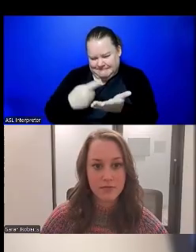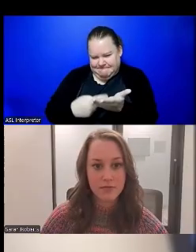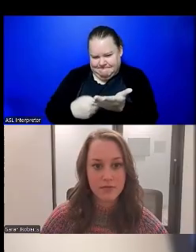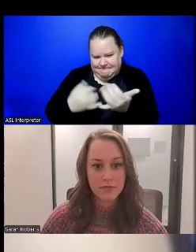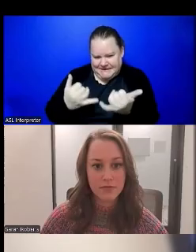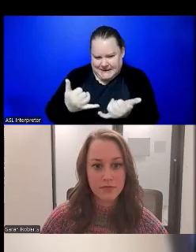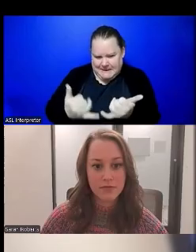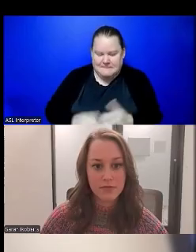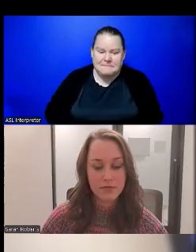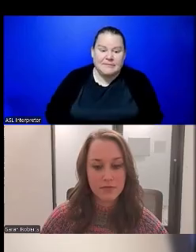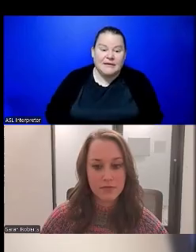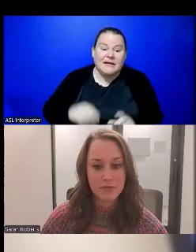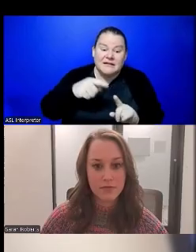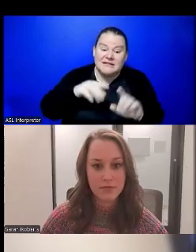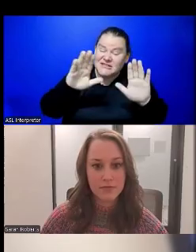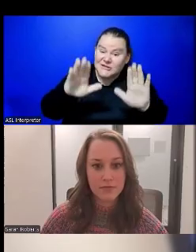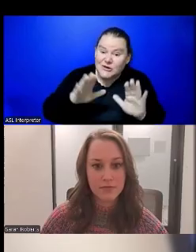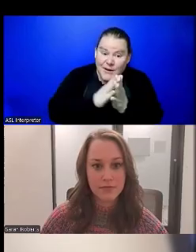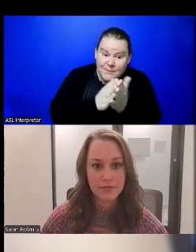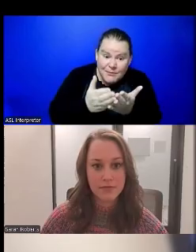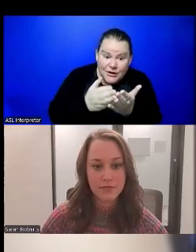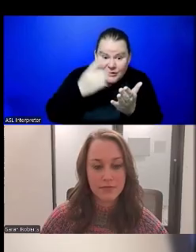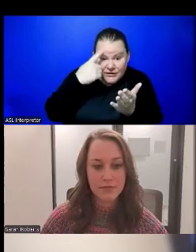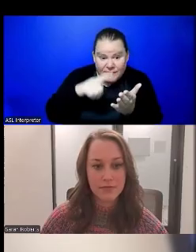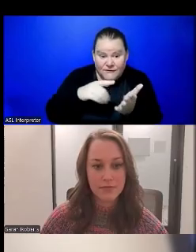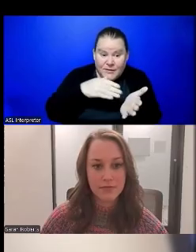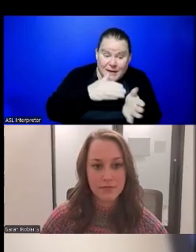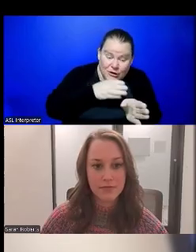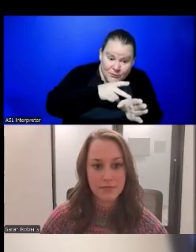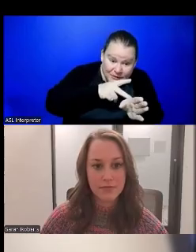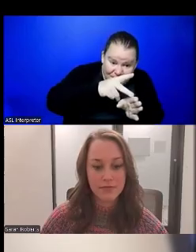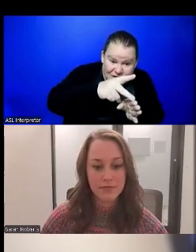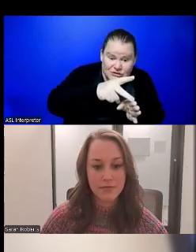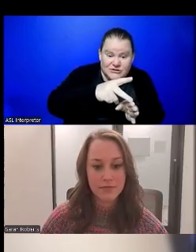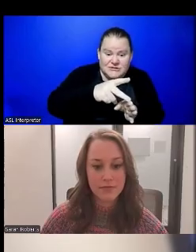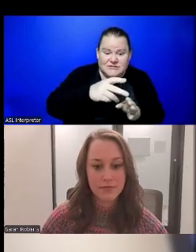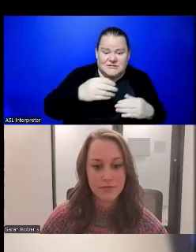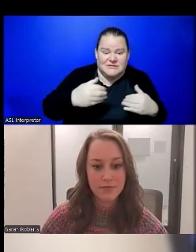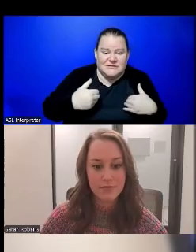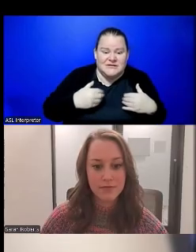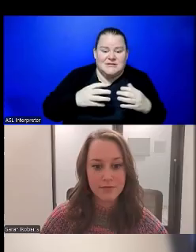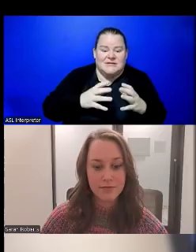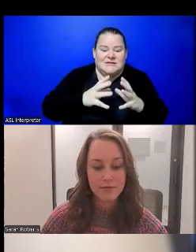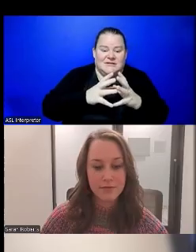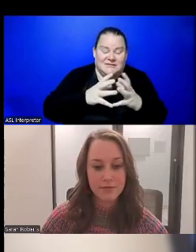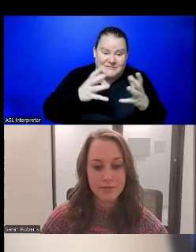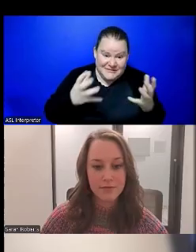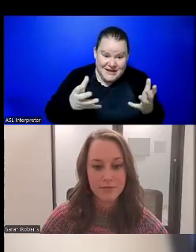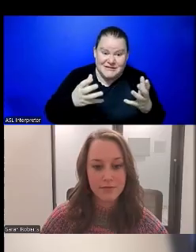great textbook for the medical professionals on the call. It has a lot of great information about prader willi syndrome. We